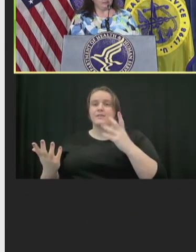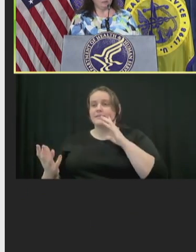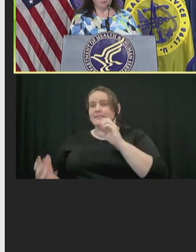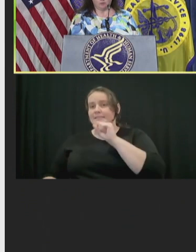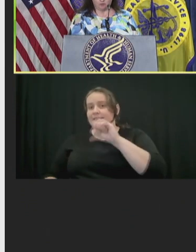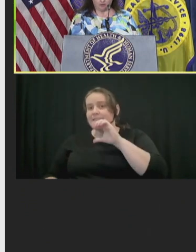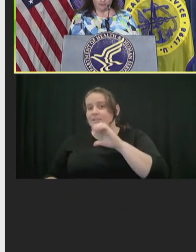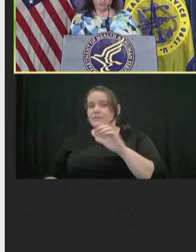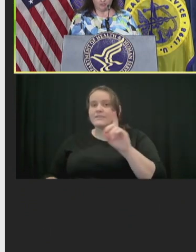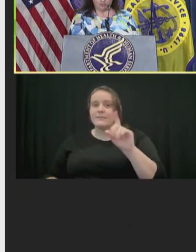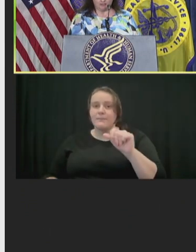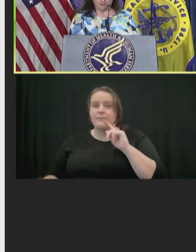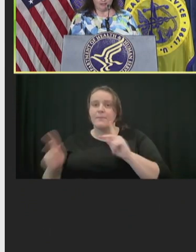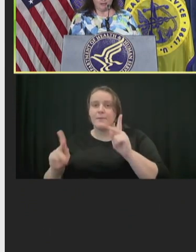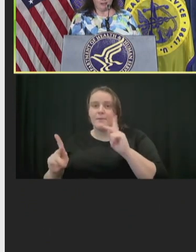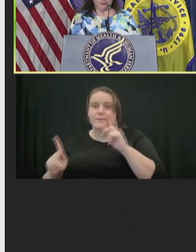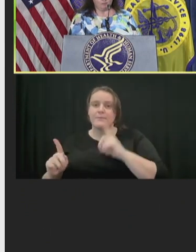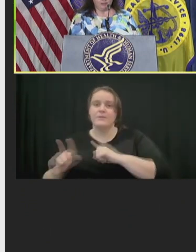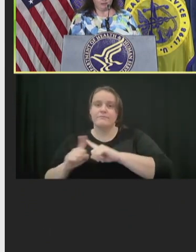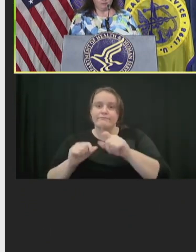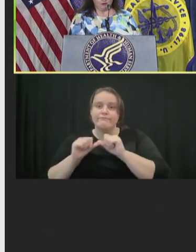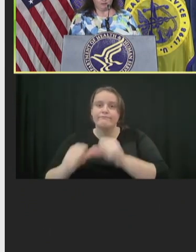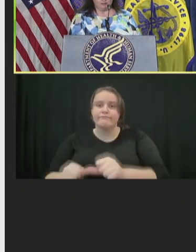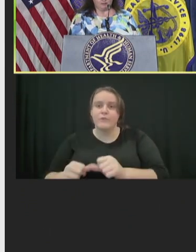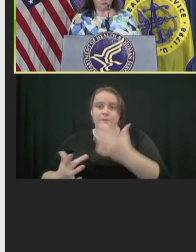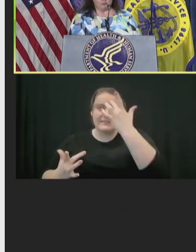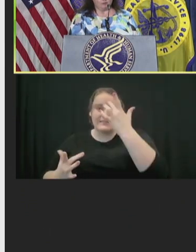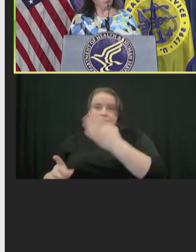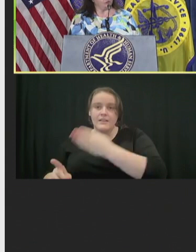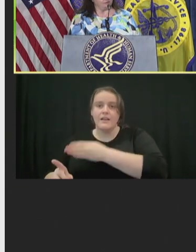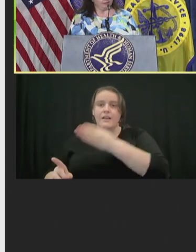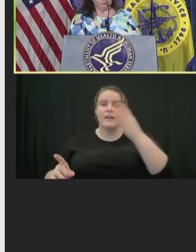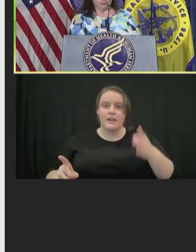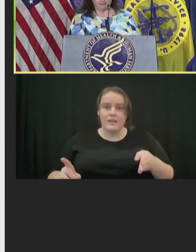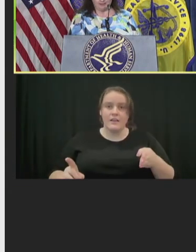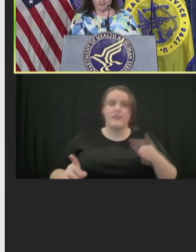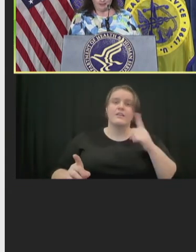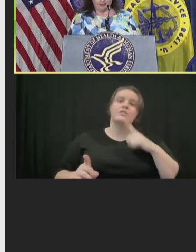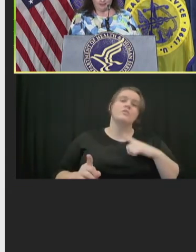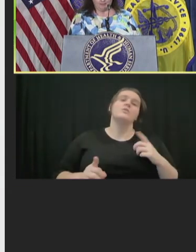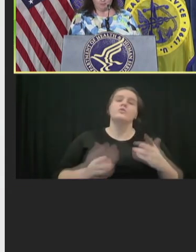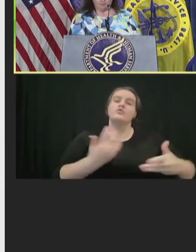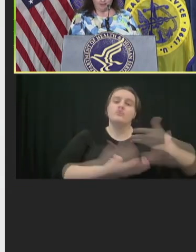people with chronic conditions. And then we have our socio-cultural factors, so Black,